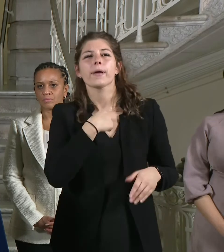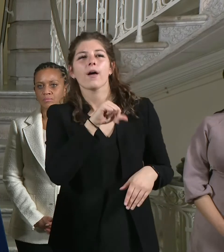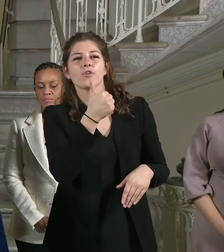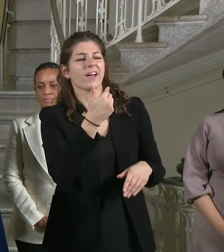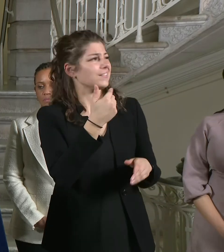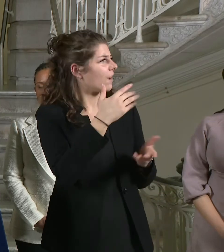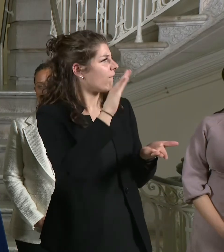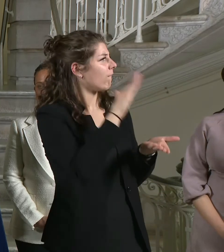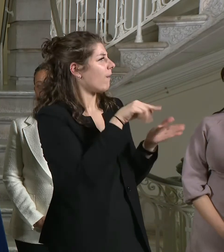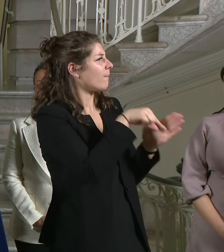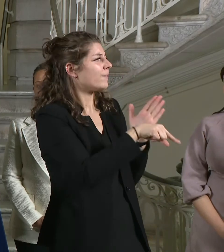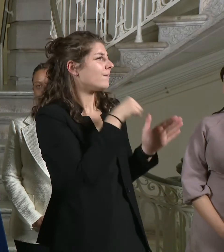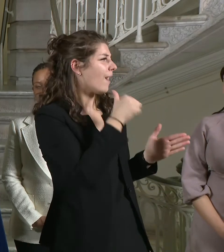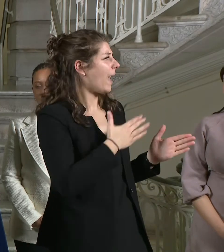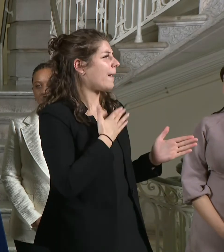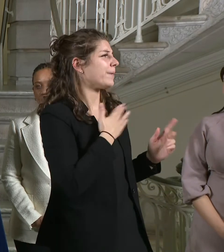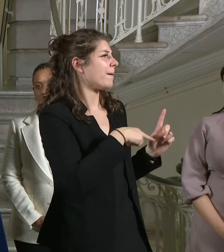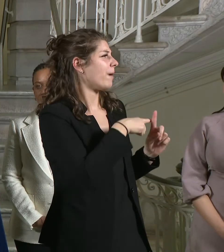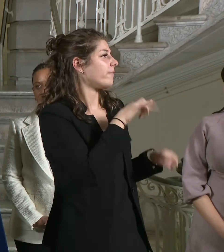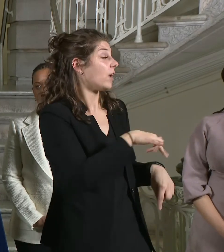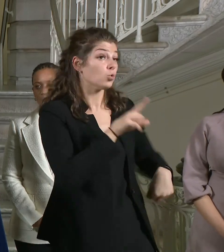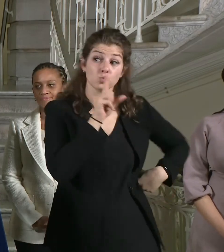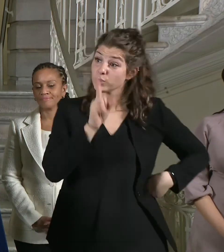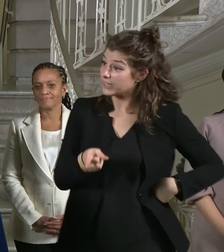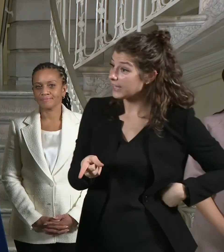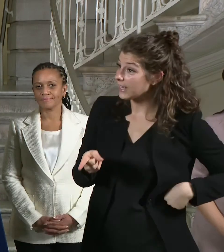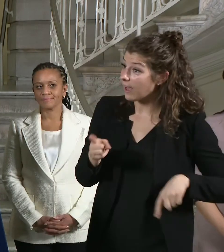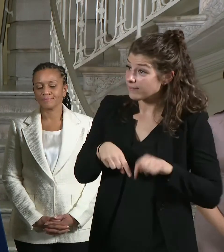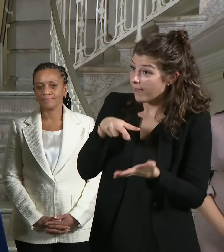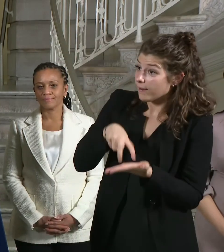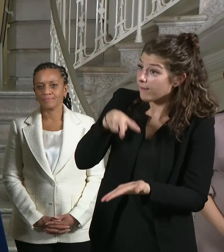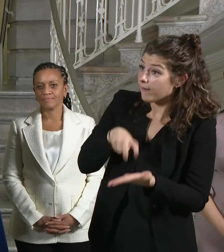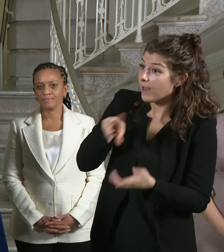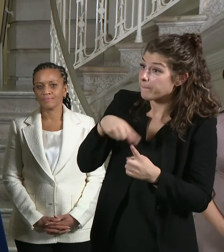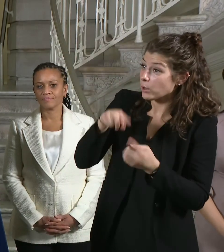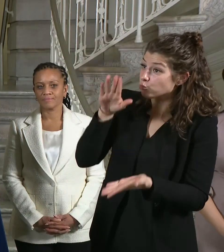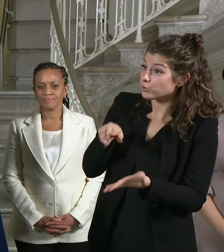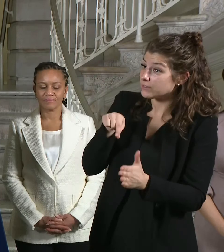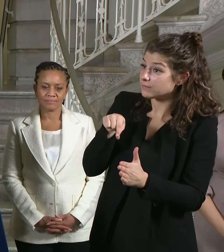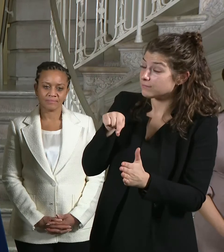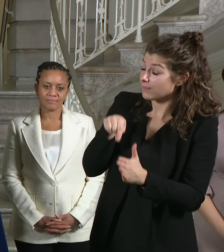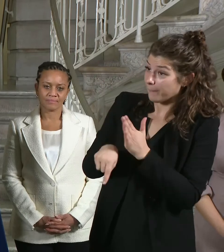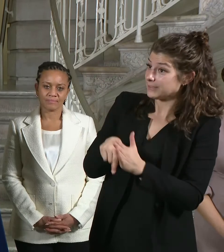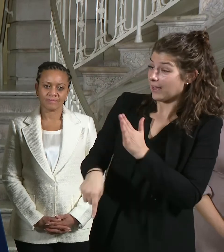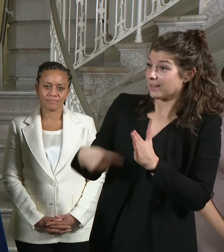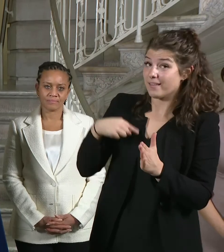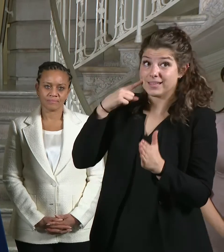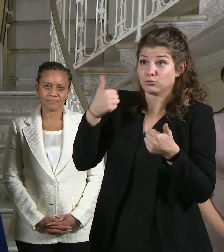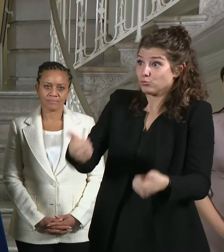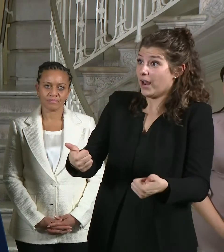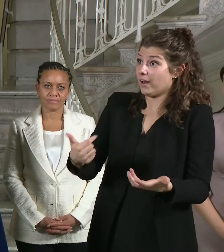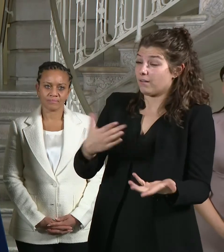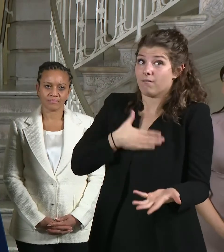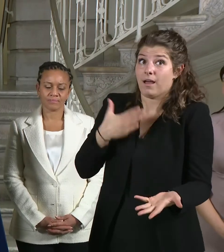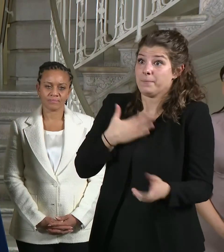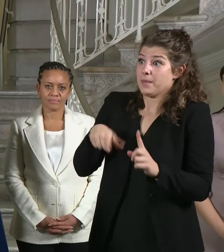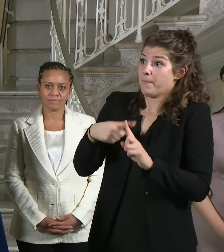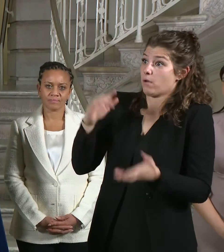WE WERE UP TO 20% IN SOME OF THOSE INDEX CRIMES. SOMEONE TOLD ME THE OTHER DAY A DECREASE IN HOMICIDE IS